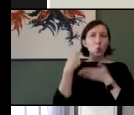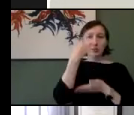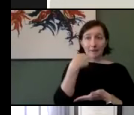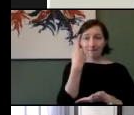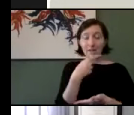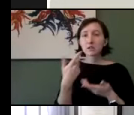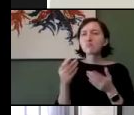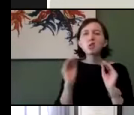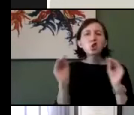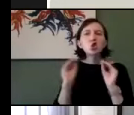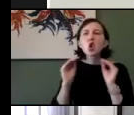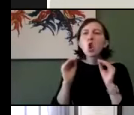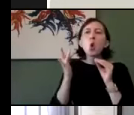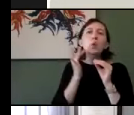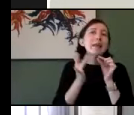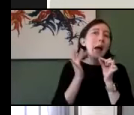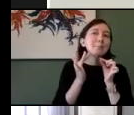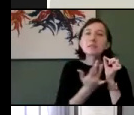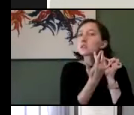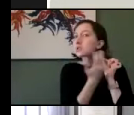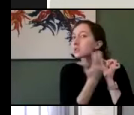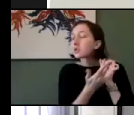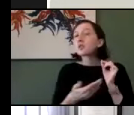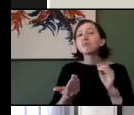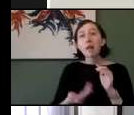and it completely covers your nose and mouth.